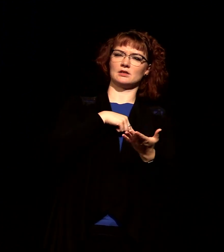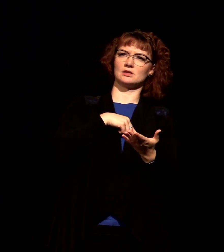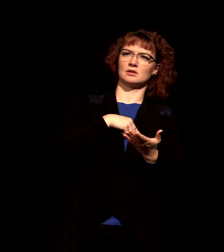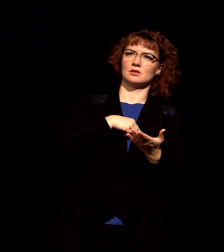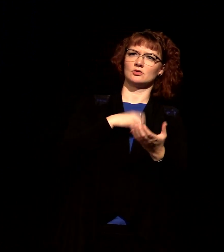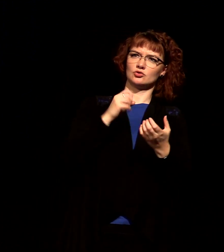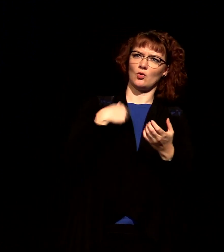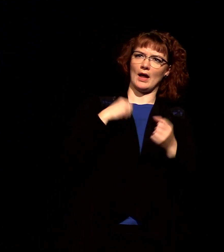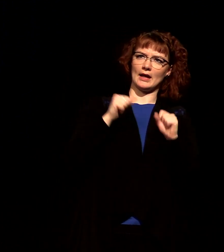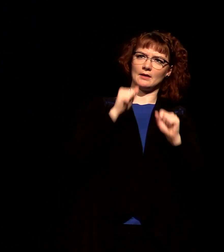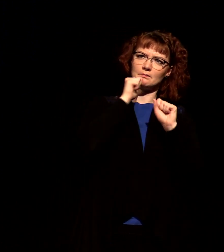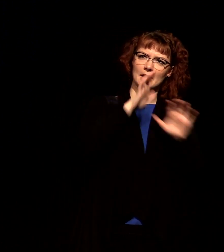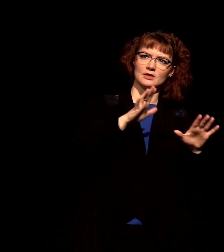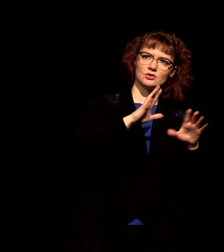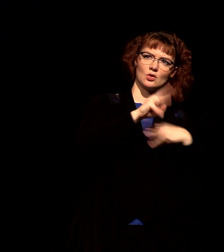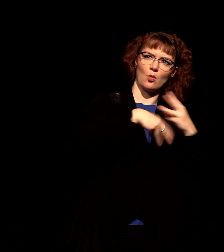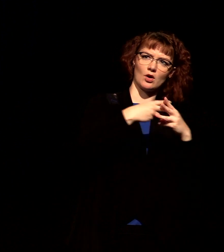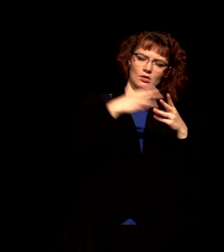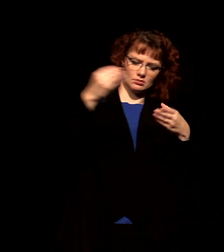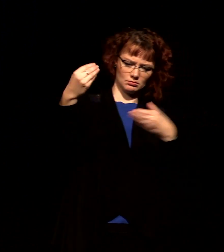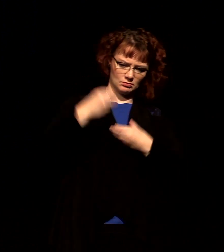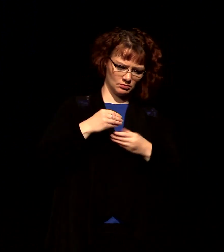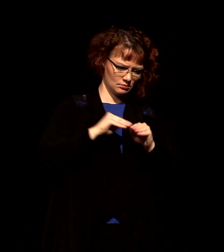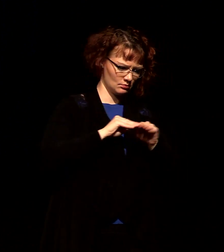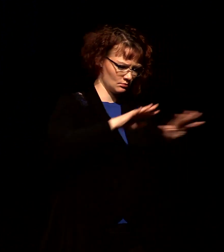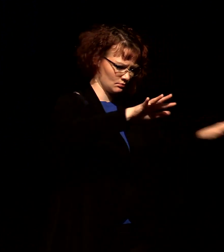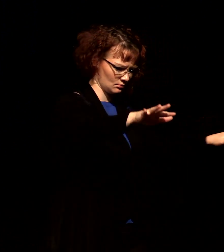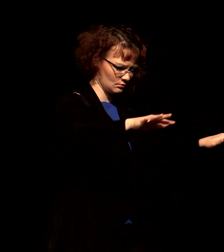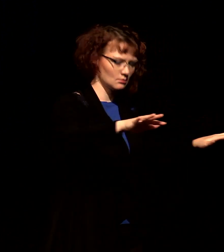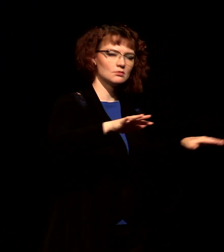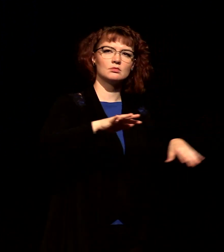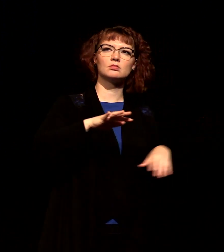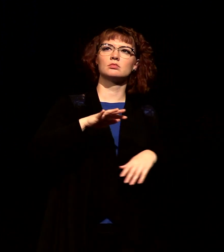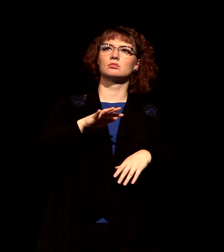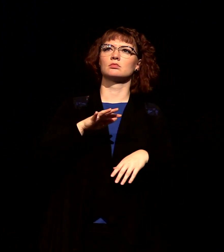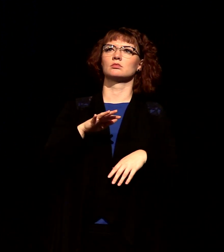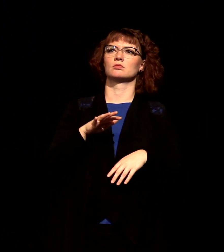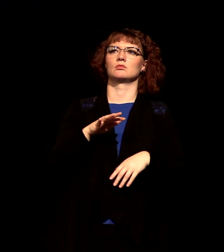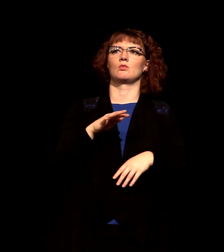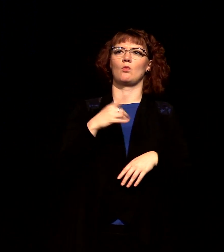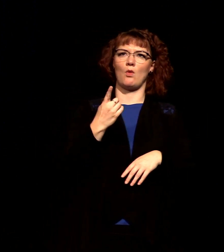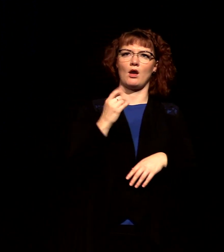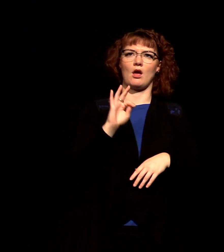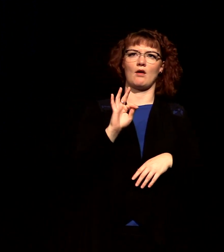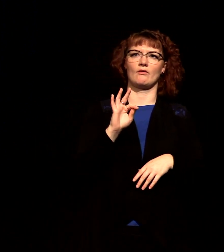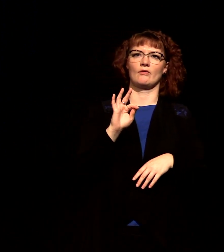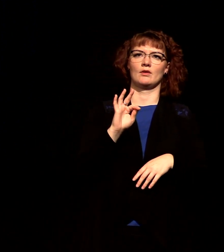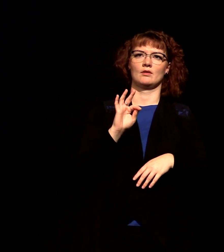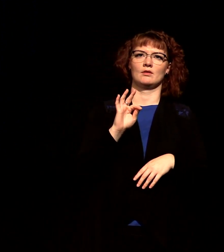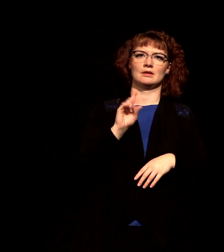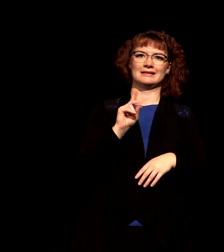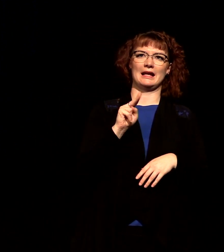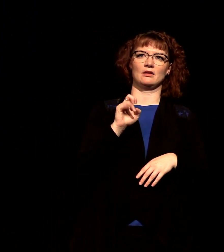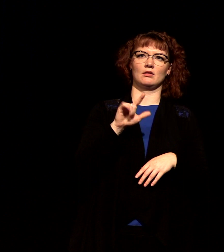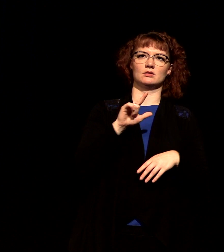whole world and redeem the whole world through one of the seed of the nation of Israel, and he's hearing these stories. And then